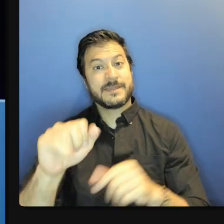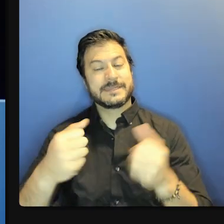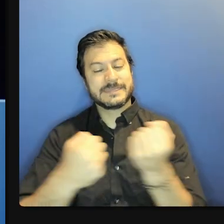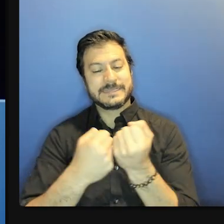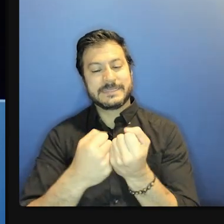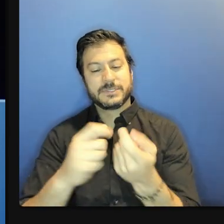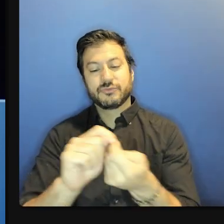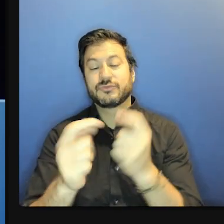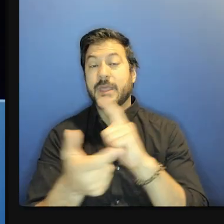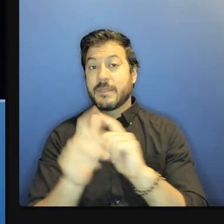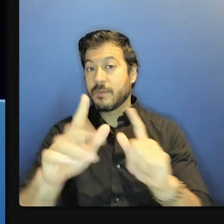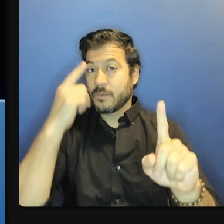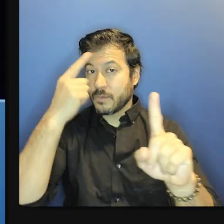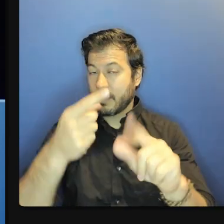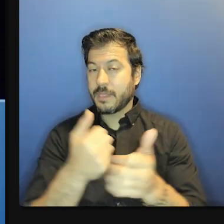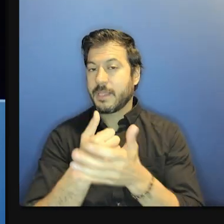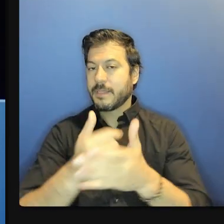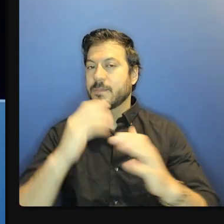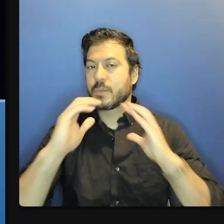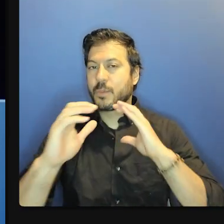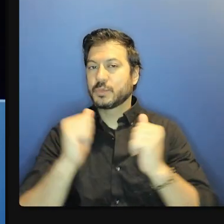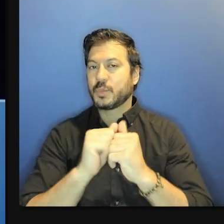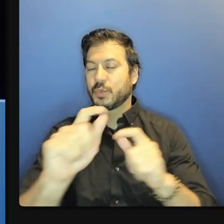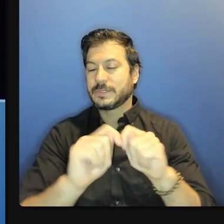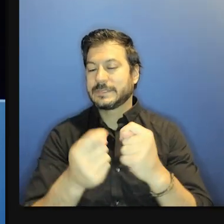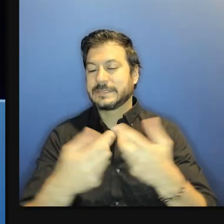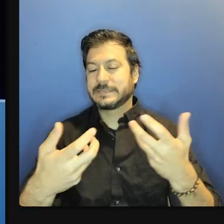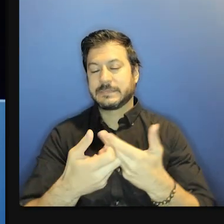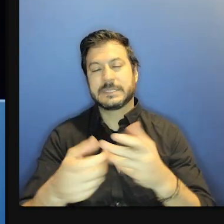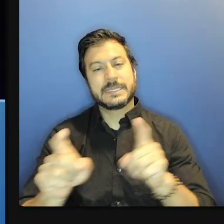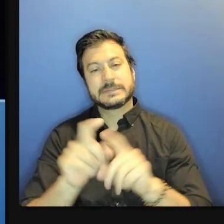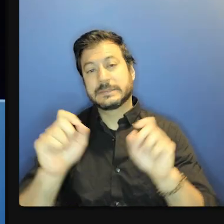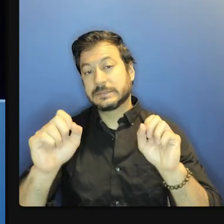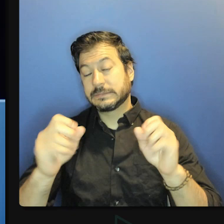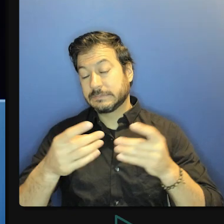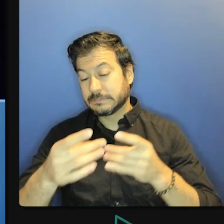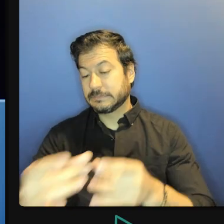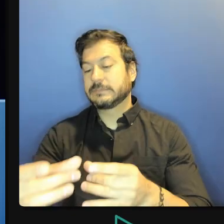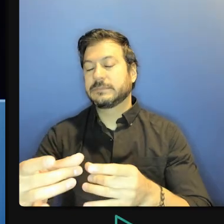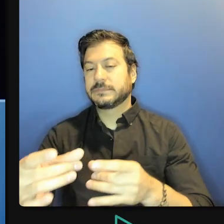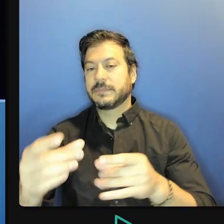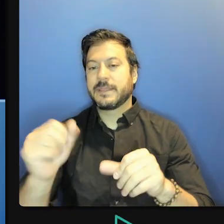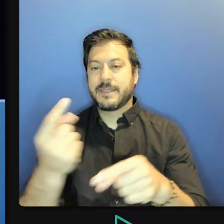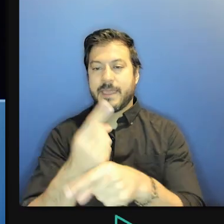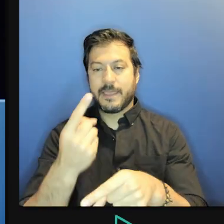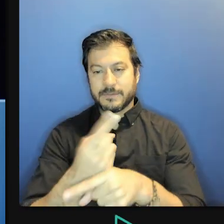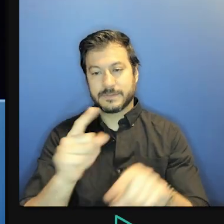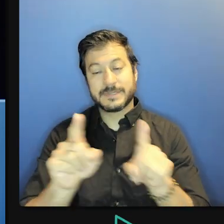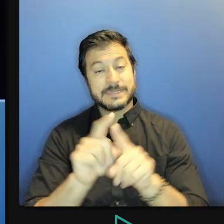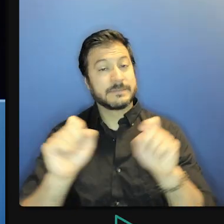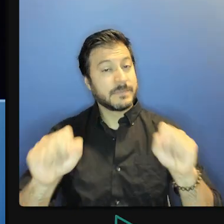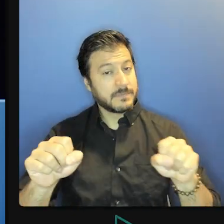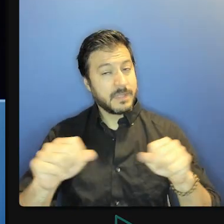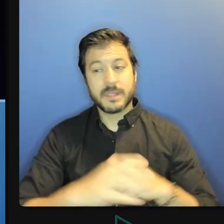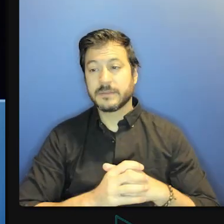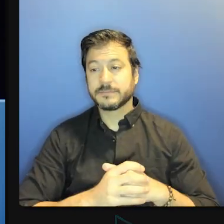whose primary goal is help communication with your teammates be as easy, fluid and accurate as possible.